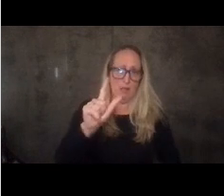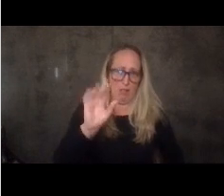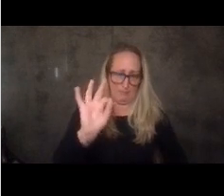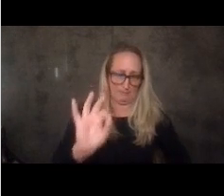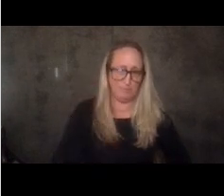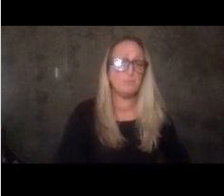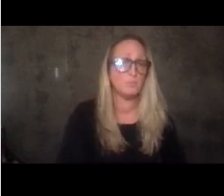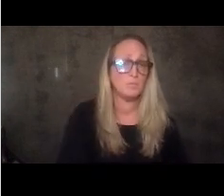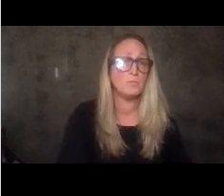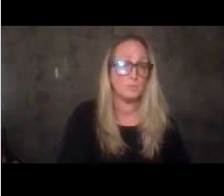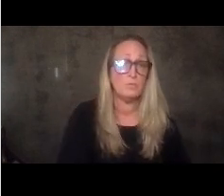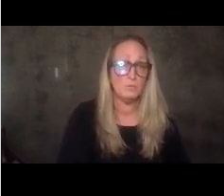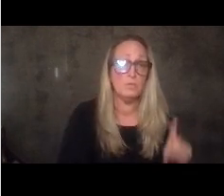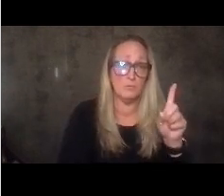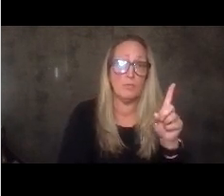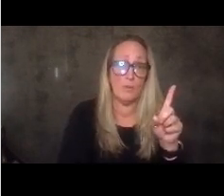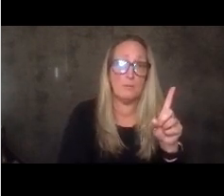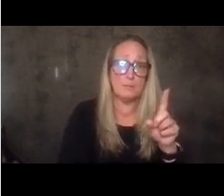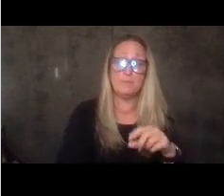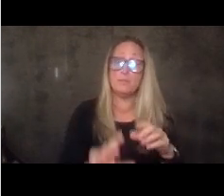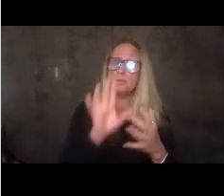I have here my options just like I did with the previous programs.